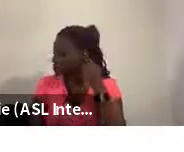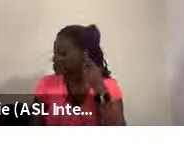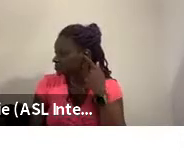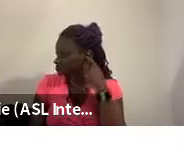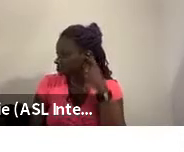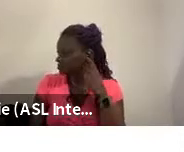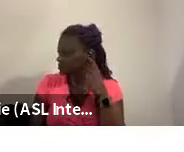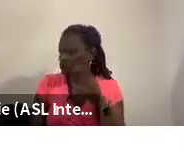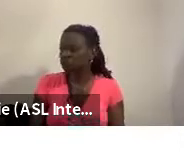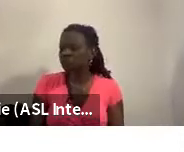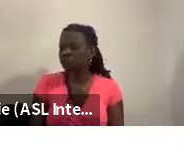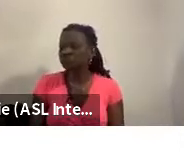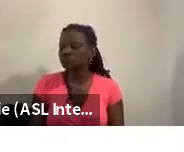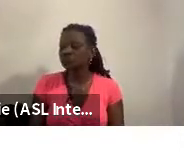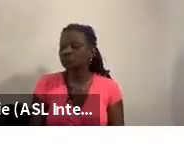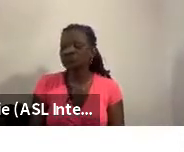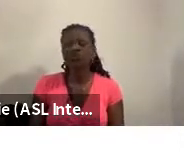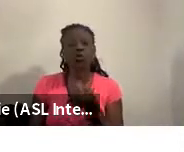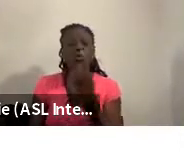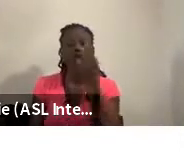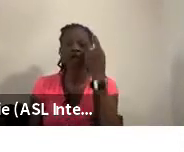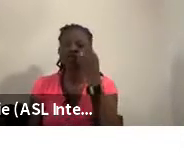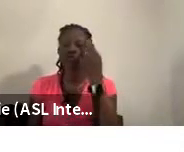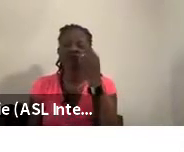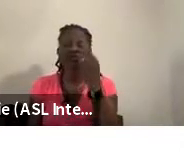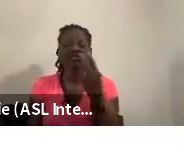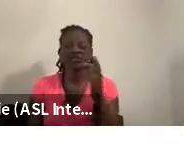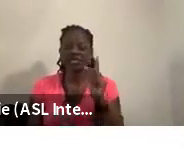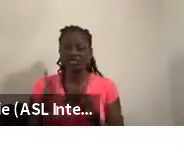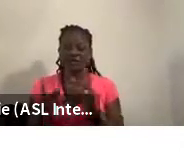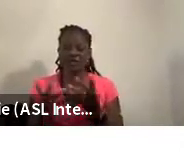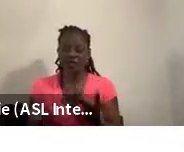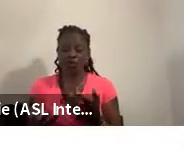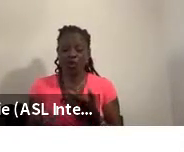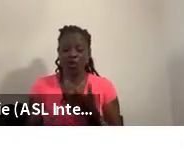Among the reasons that people chose to get vaccinated, those most strongly endorsed